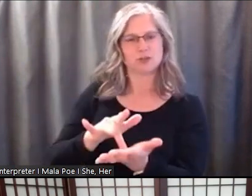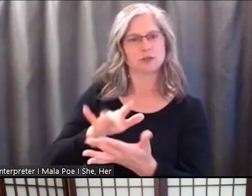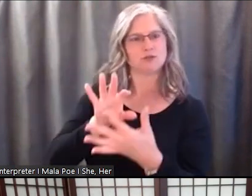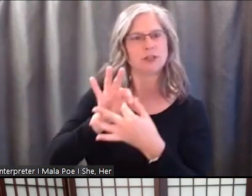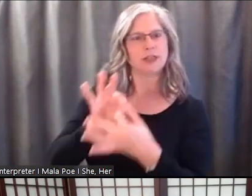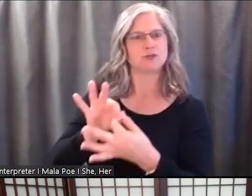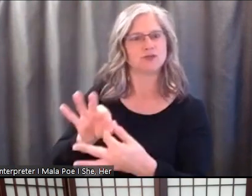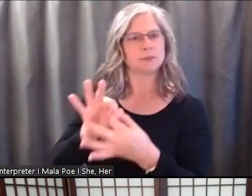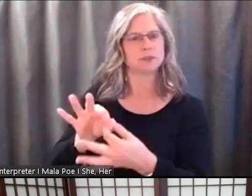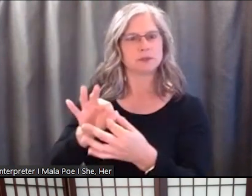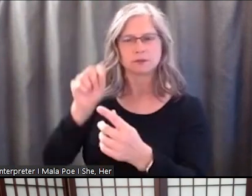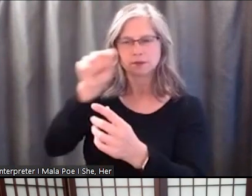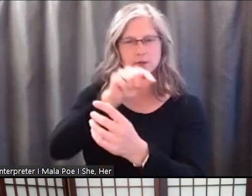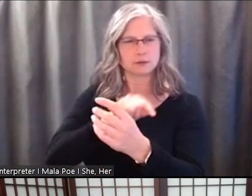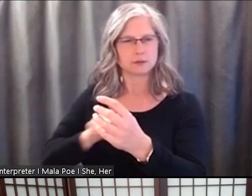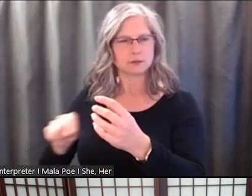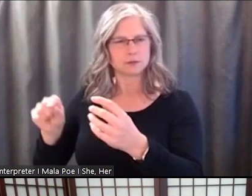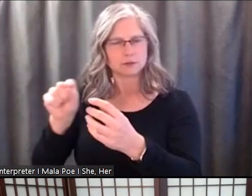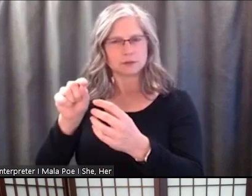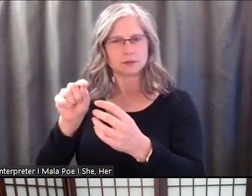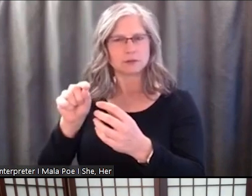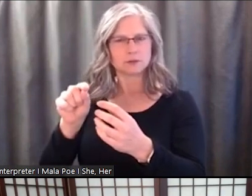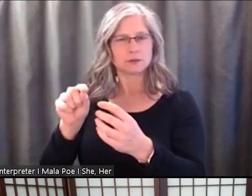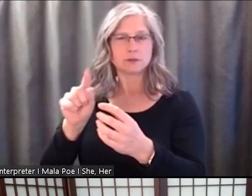And I'm thinking of all of these being considered in relation to the others.